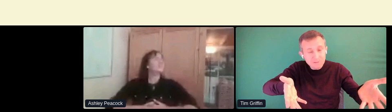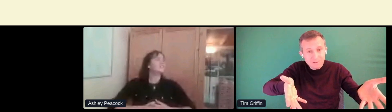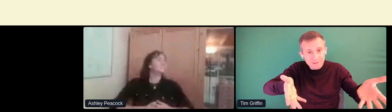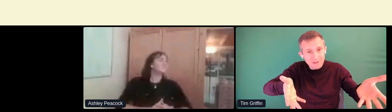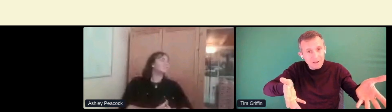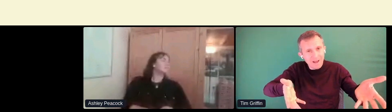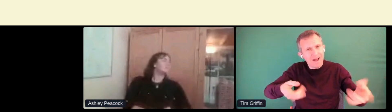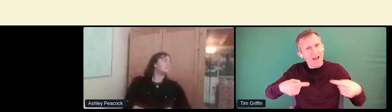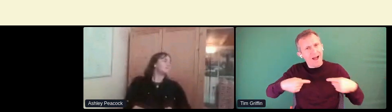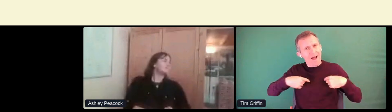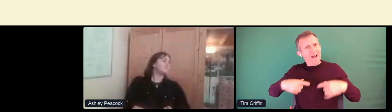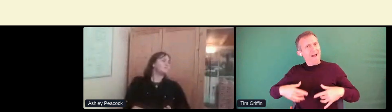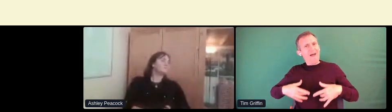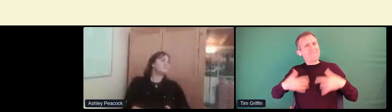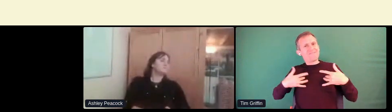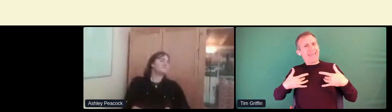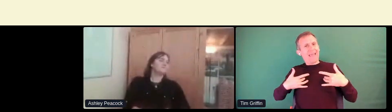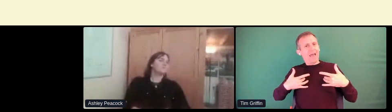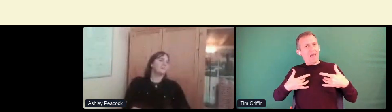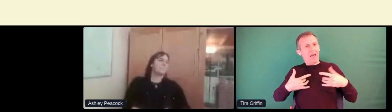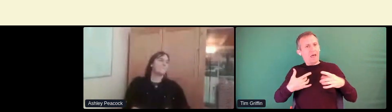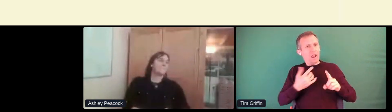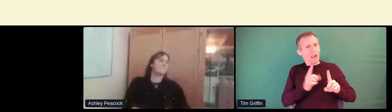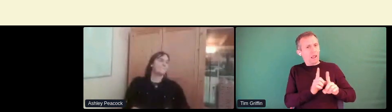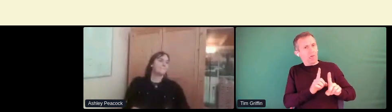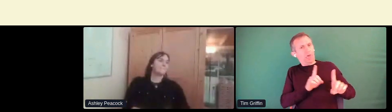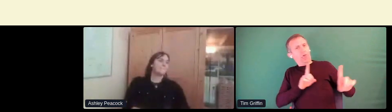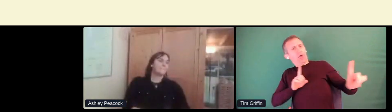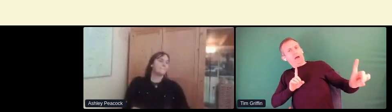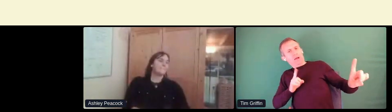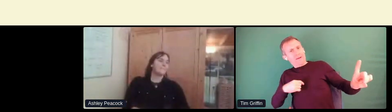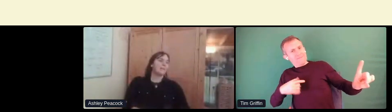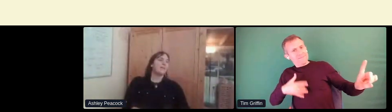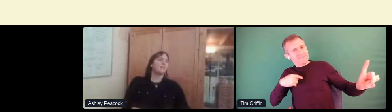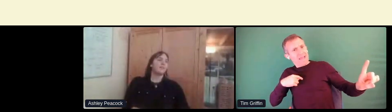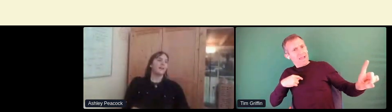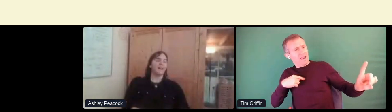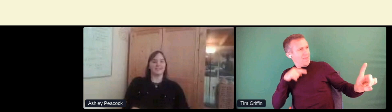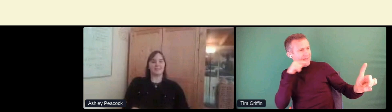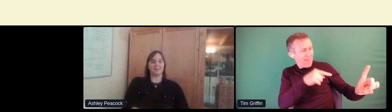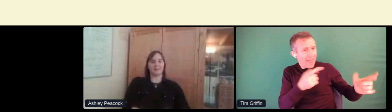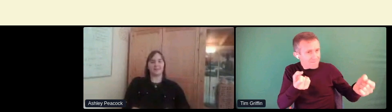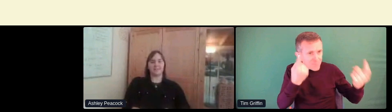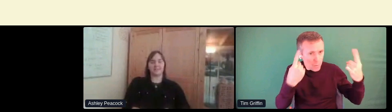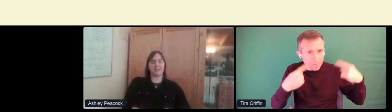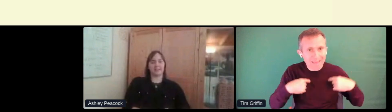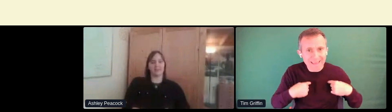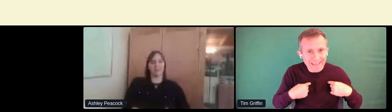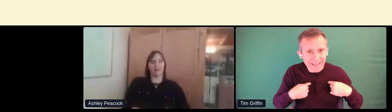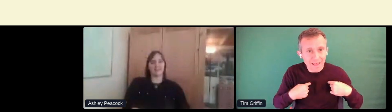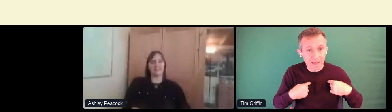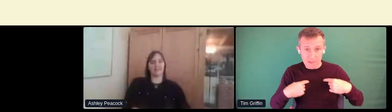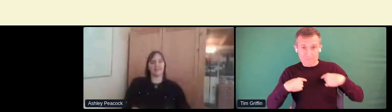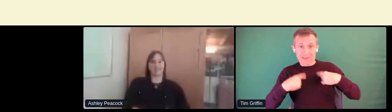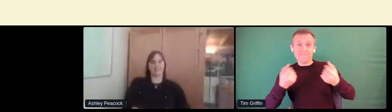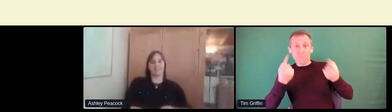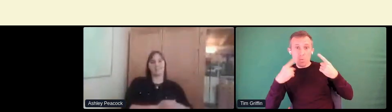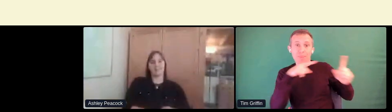because people quite aren't understanding you. They're not following what you're saying, right? And this is one of the reasons that in person communication is easier, as it's a bit